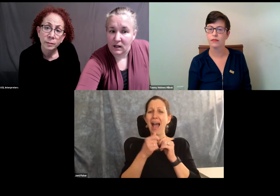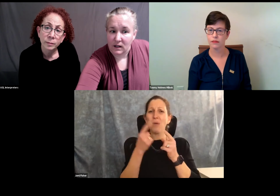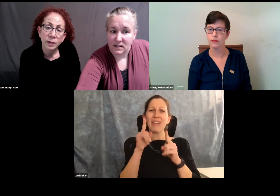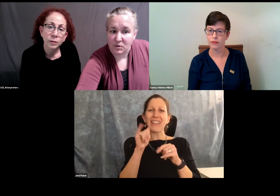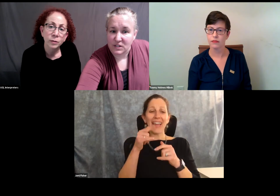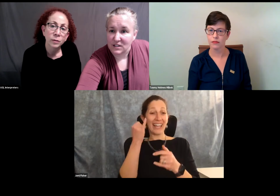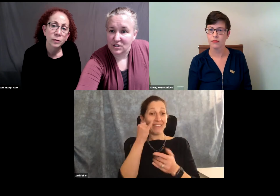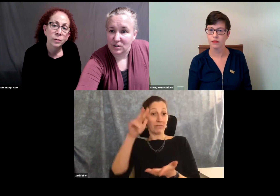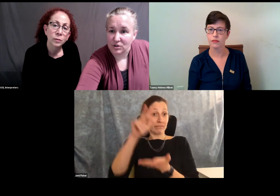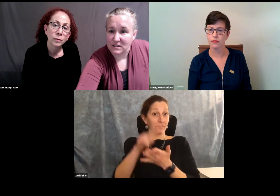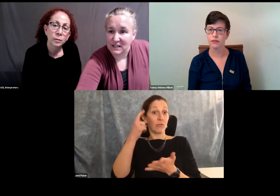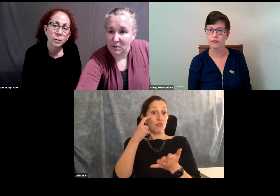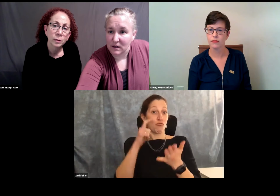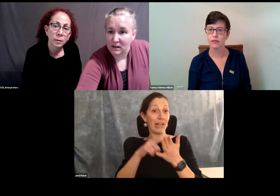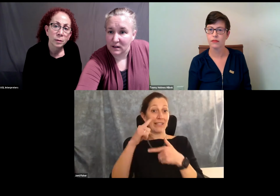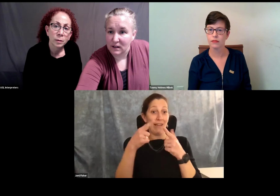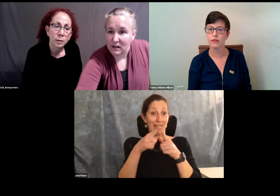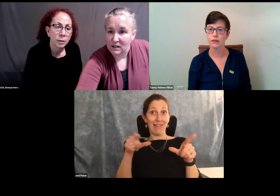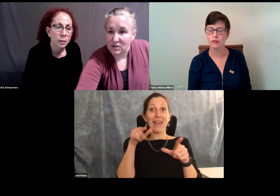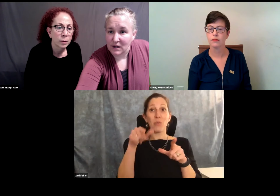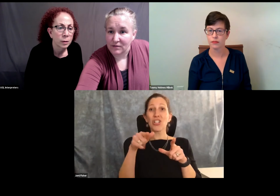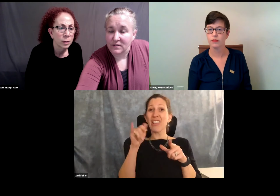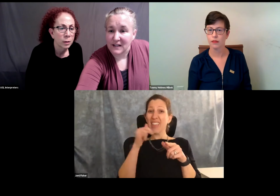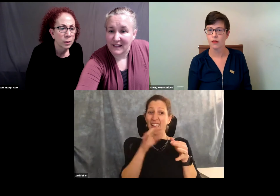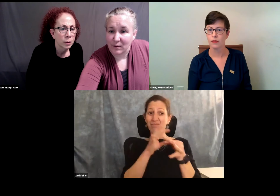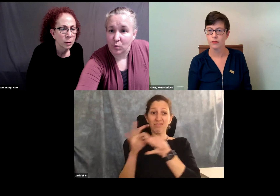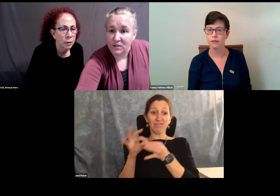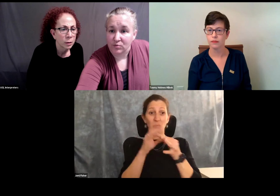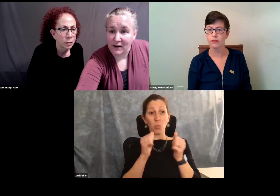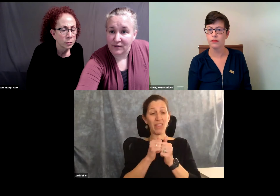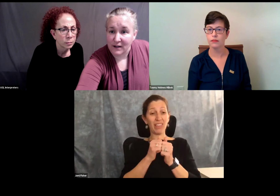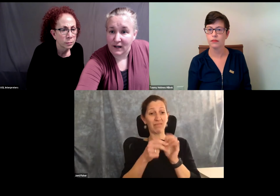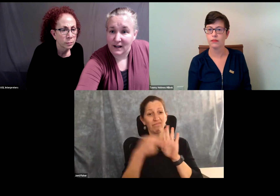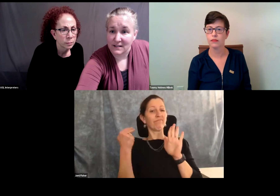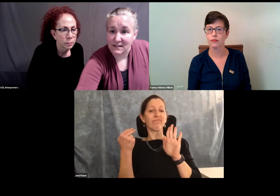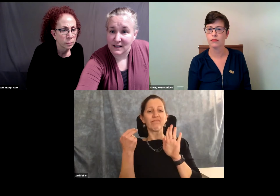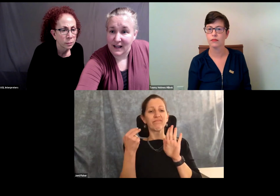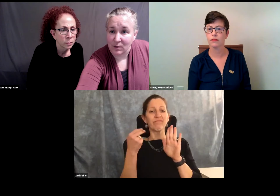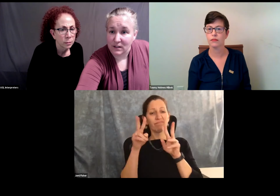says pertaining to social stigma, so if sign language was ratified and recognized as a language.